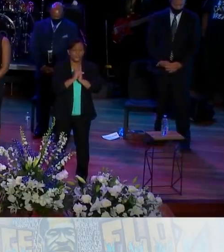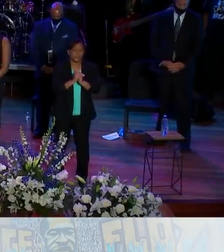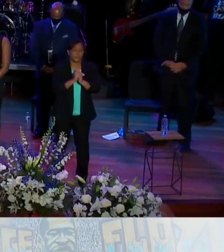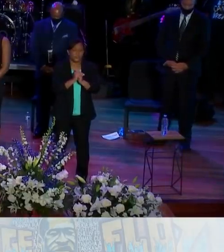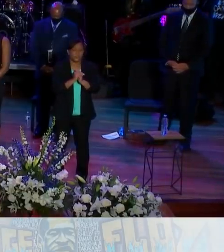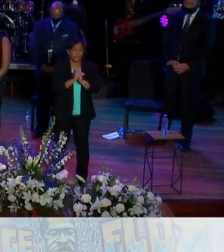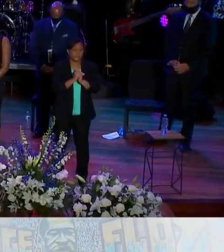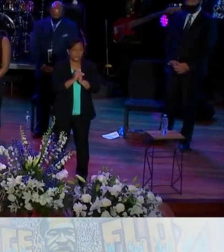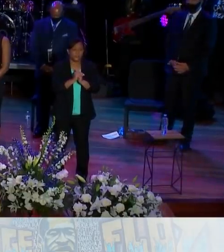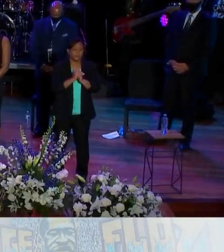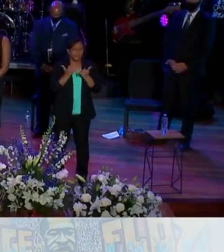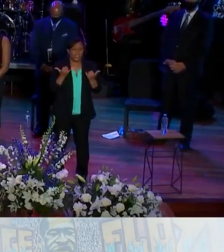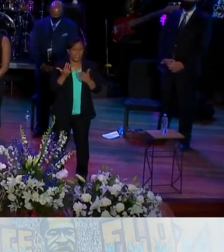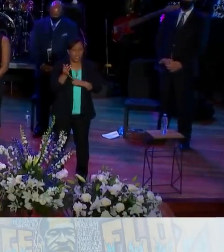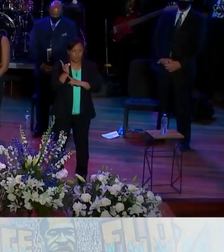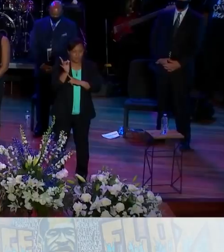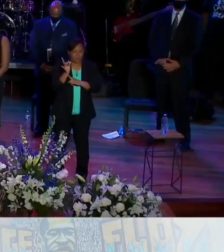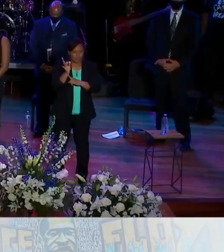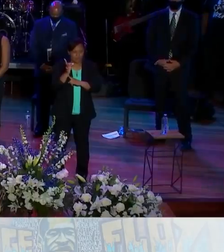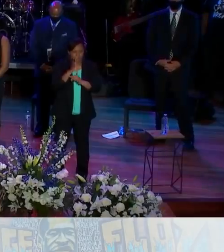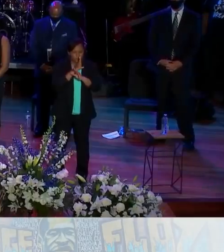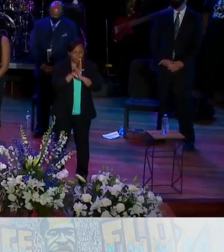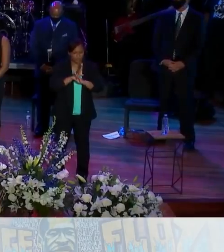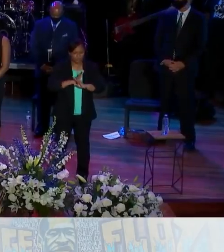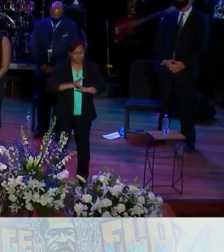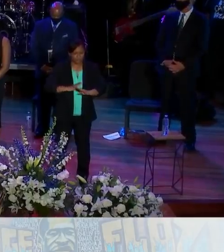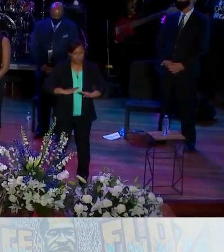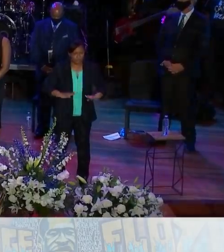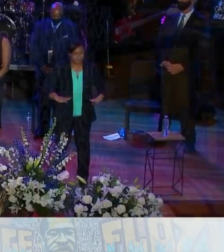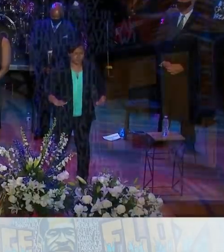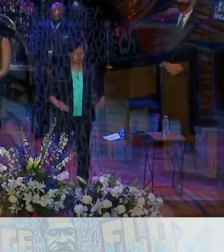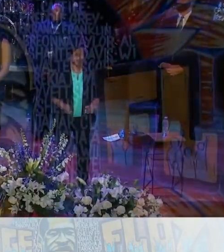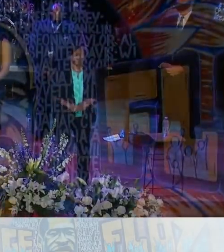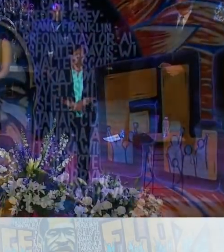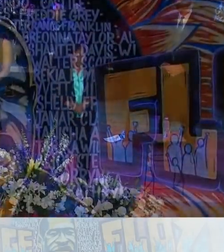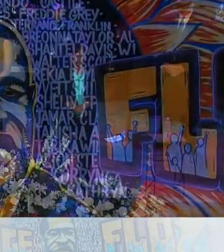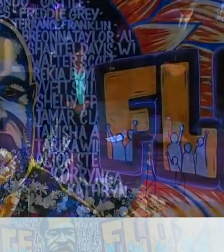LET US STAND STILL. YOU WHO WHO BELIEVE IN THIS AND WORSHIP.